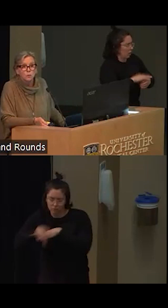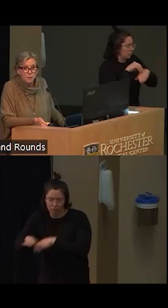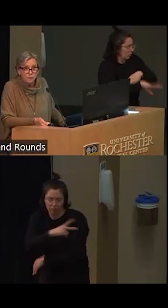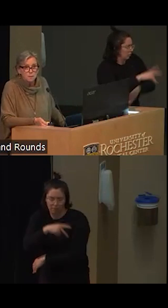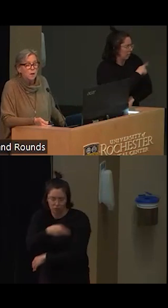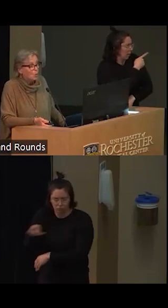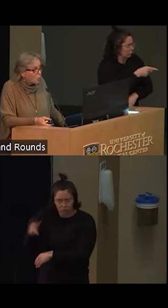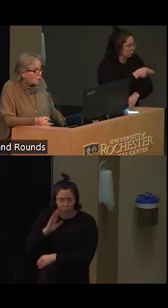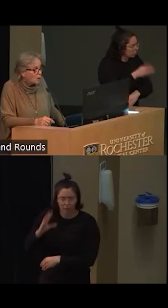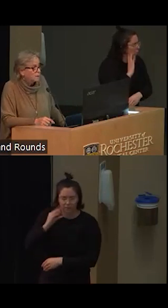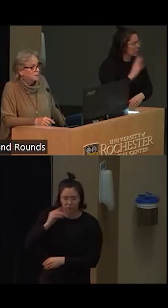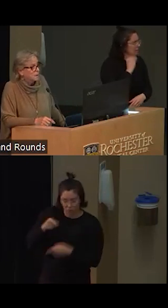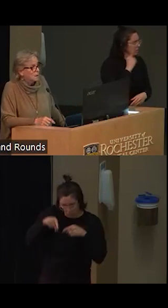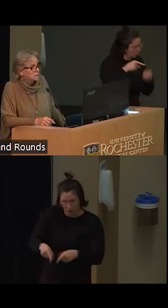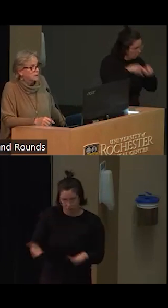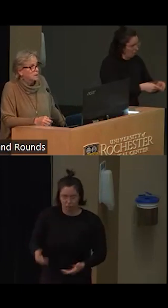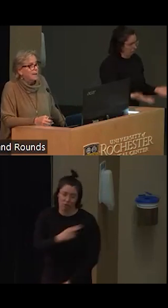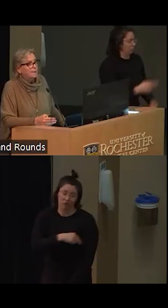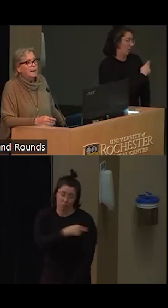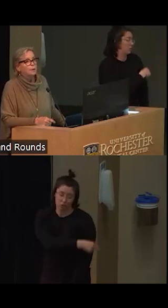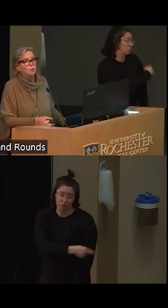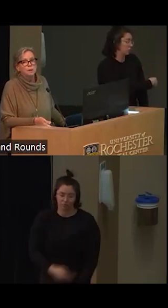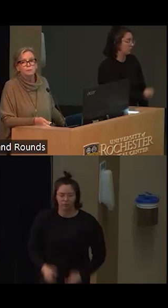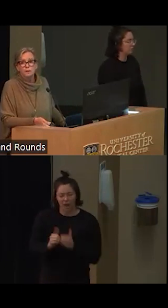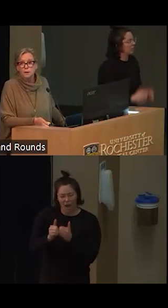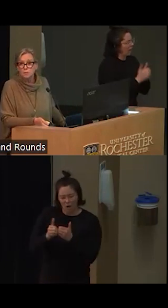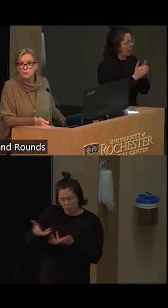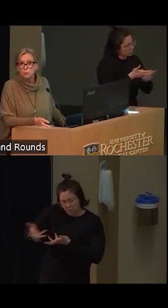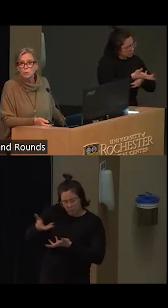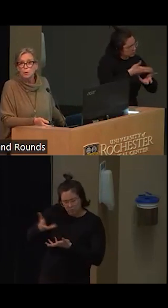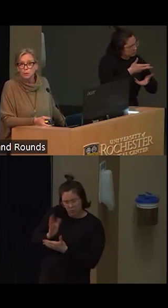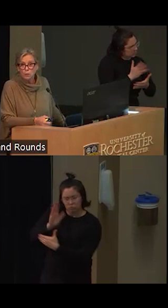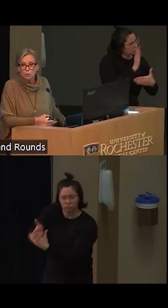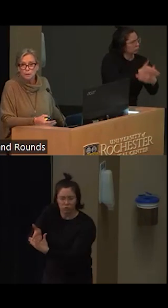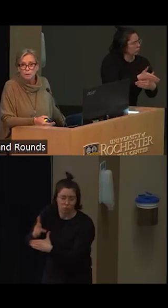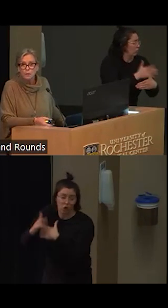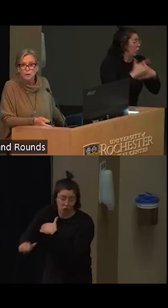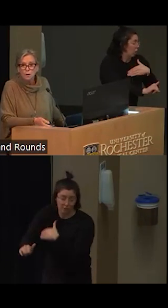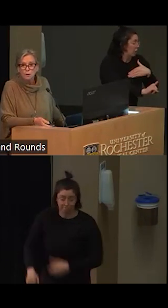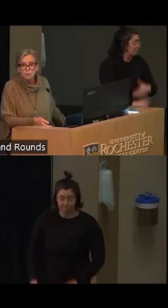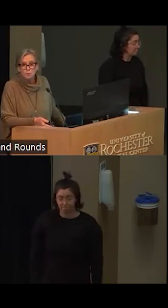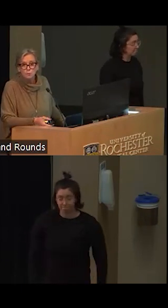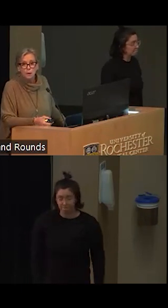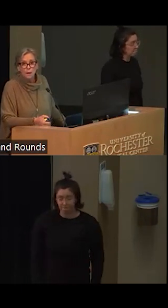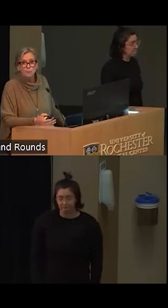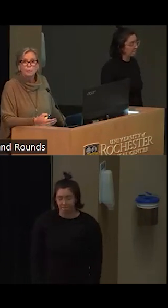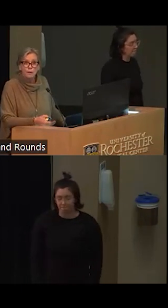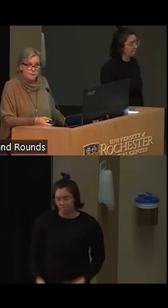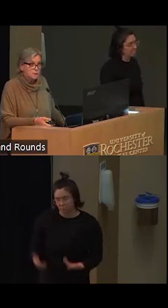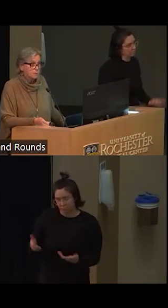will experience while they're in the hospital and how can we intervene more earlier to promote the